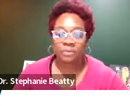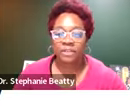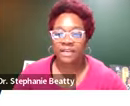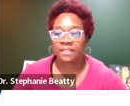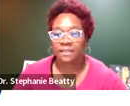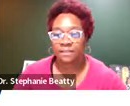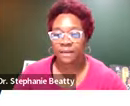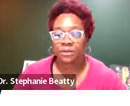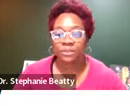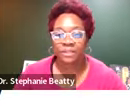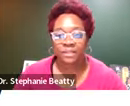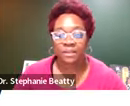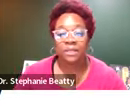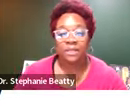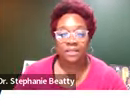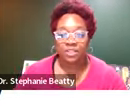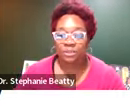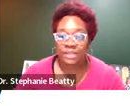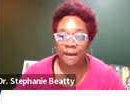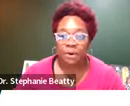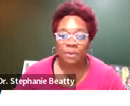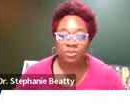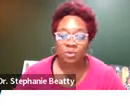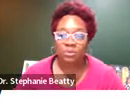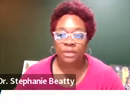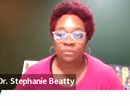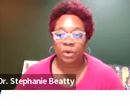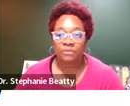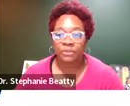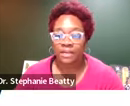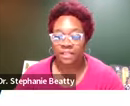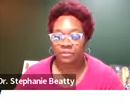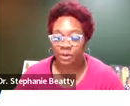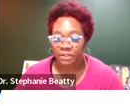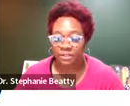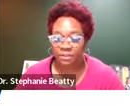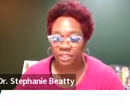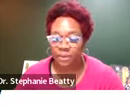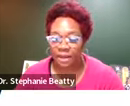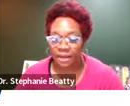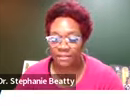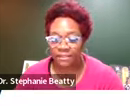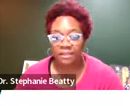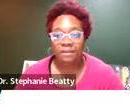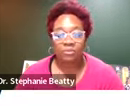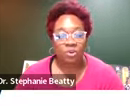Remember, Casie said earlier, a gentle tap on the shoulder and wait for that Deaf person to respond.